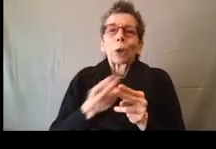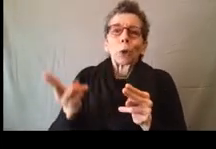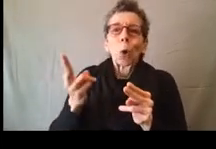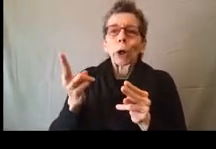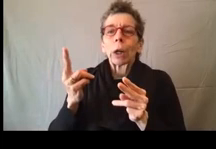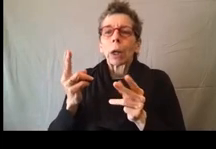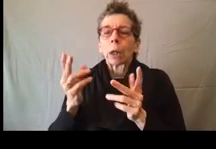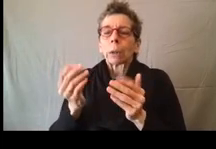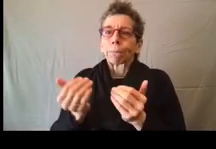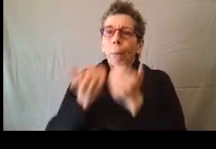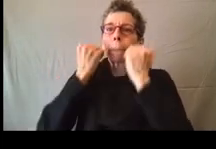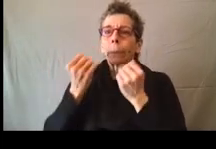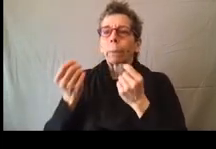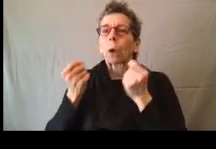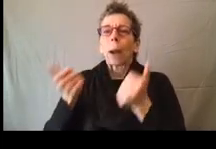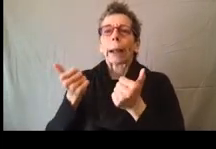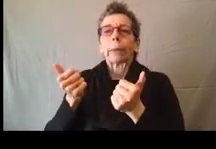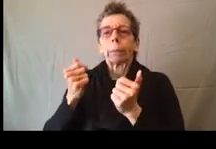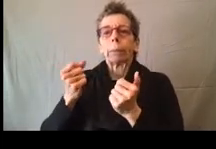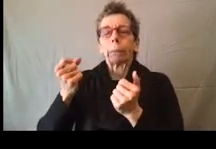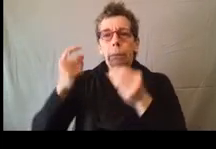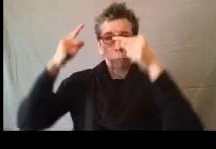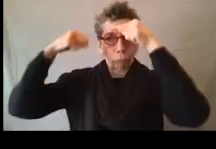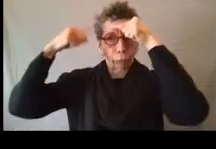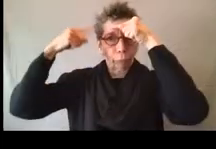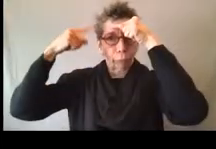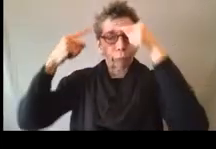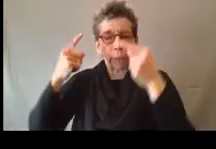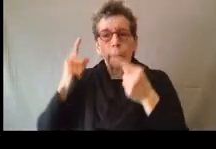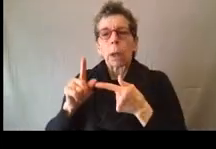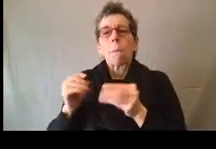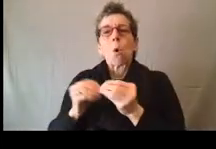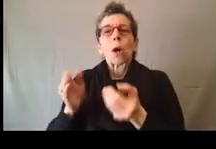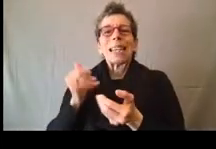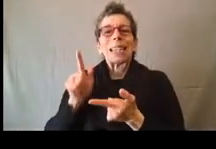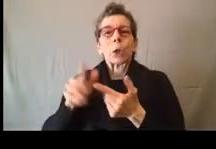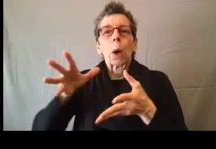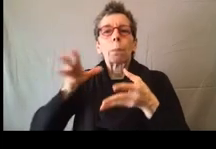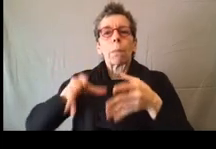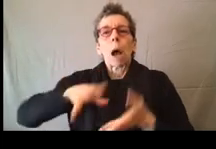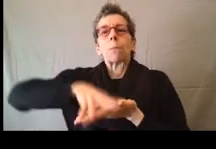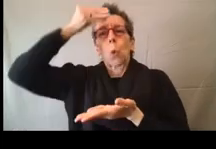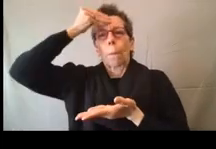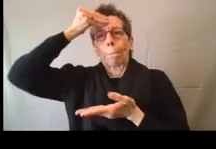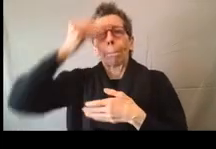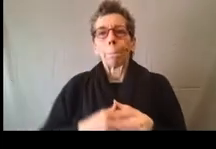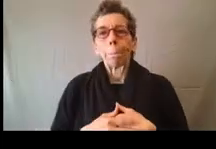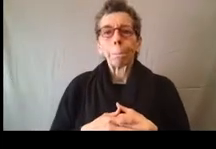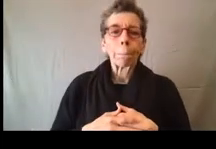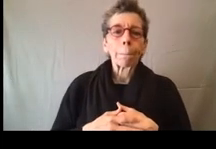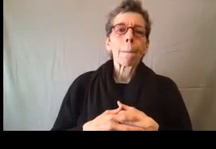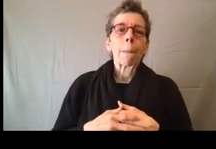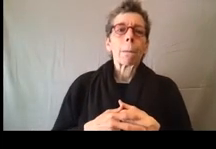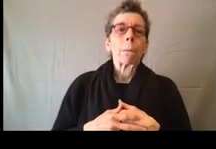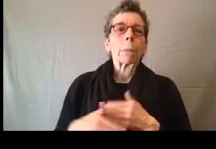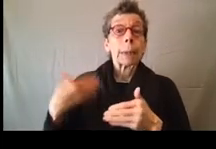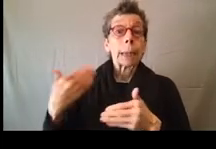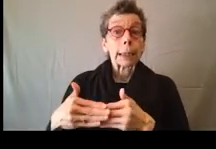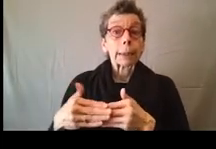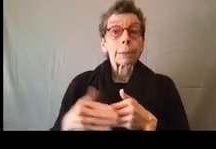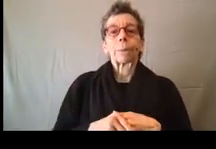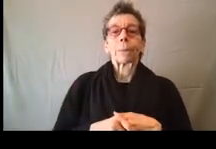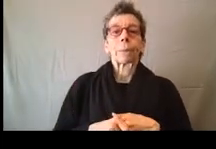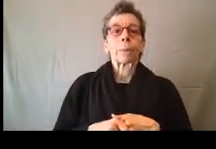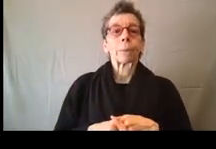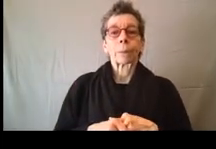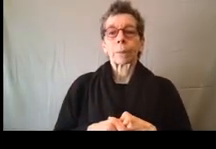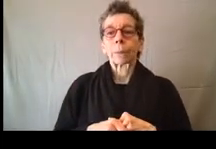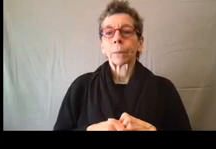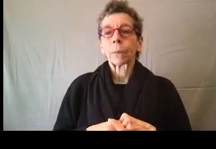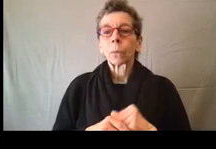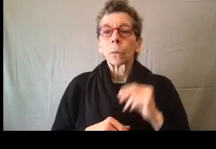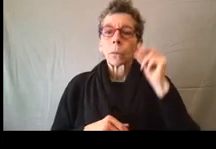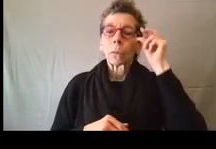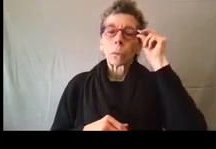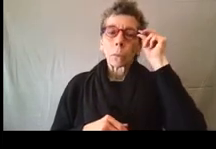it's easier for mental digestion. Next slide. Thank you. So here is a screen shot of one